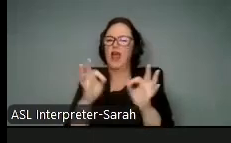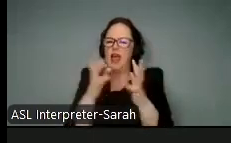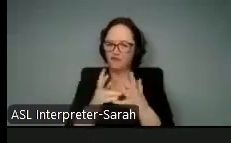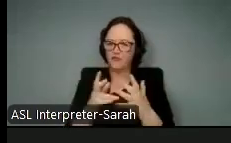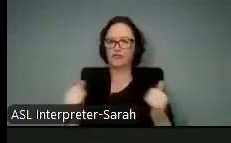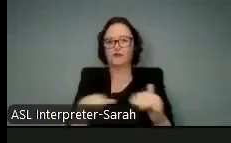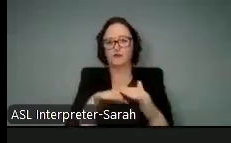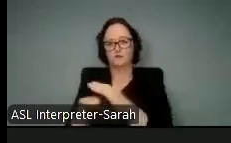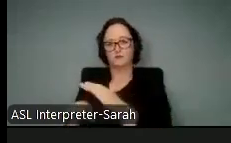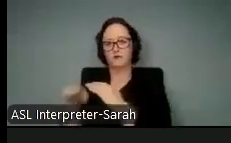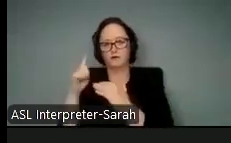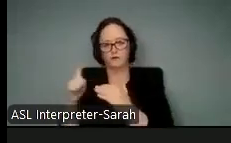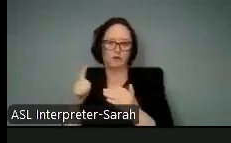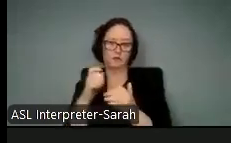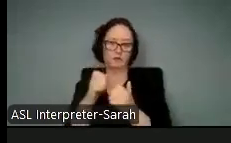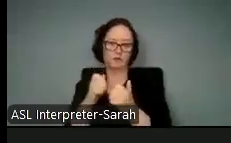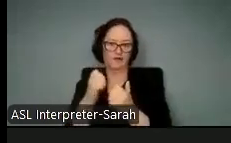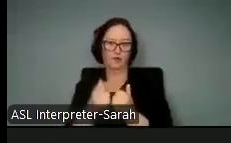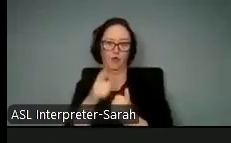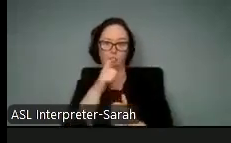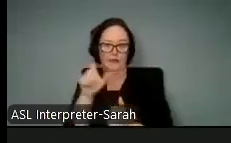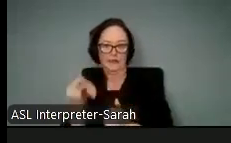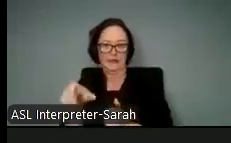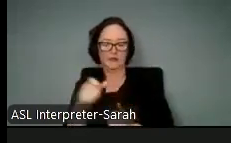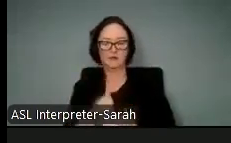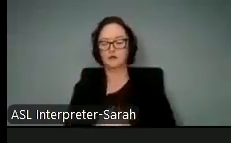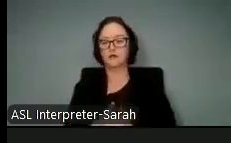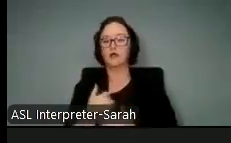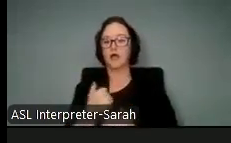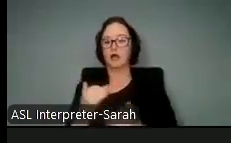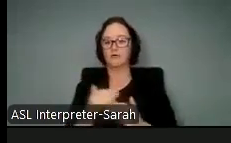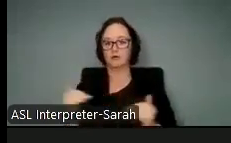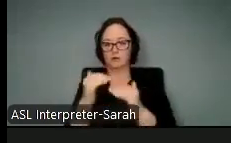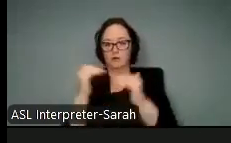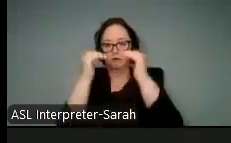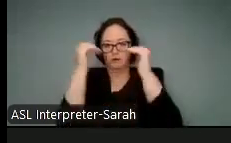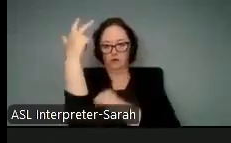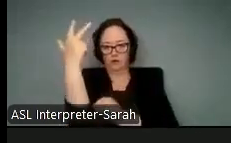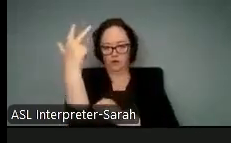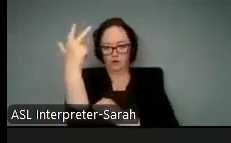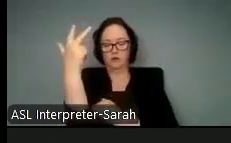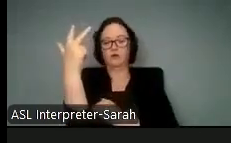We have three levels that we look at in the WCAG. We have level A,